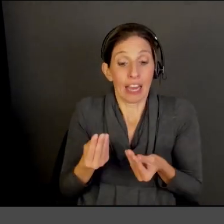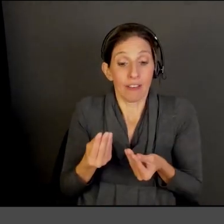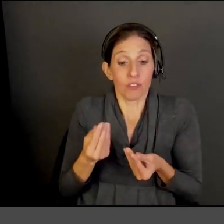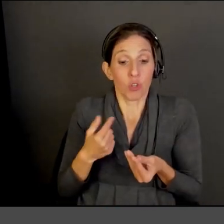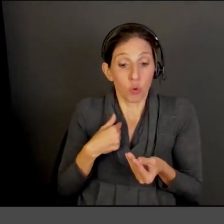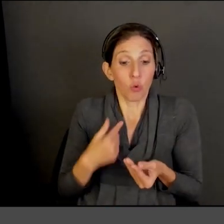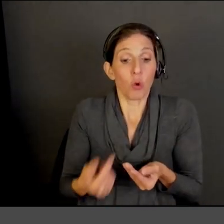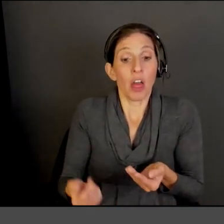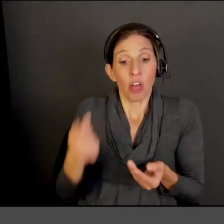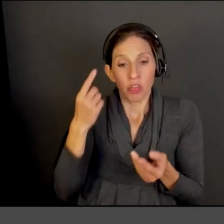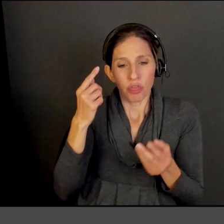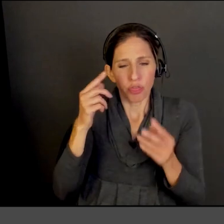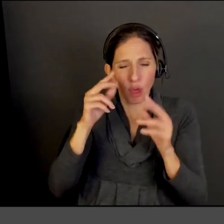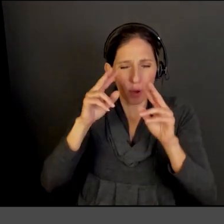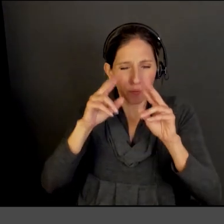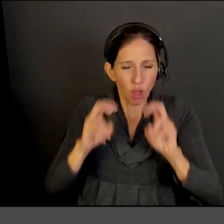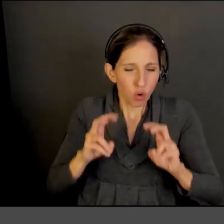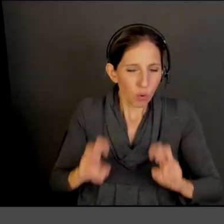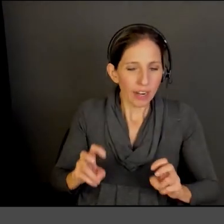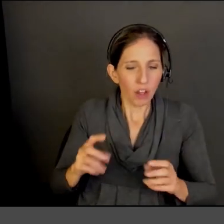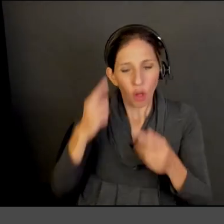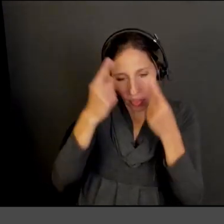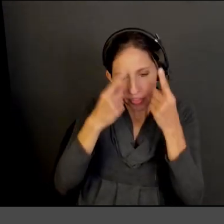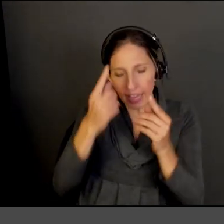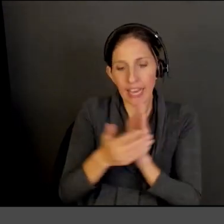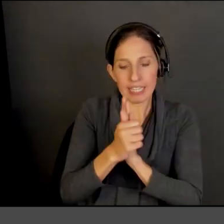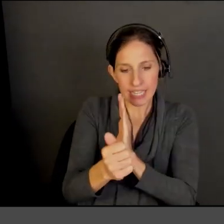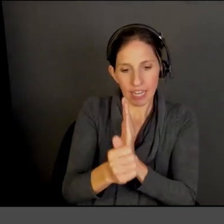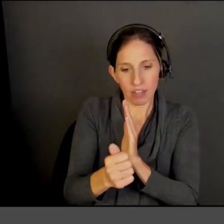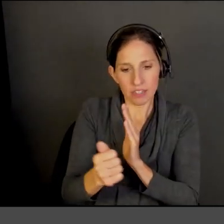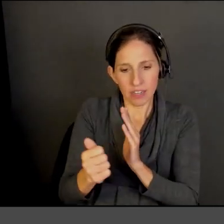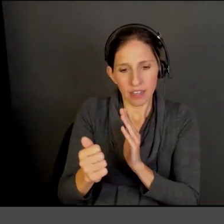NARRATIVES, TO UNDERSTAND WHAT IS FICTION AND WHAT IS FACT